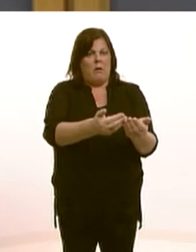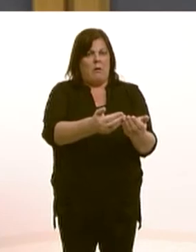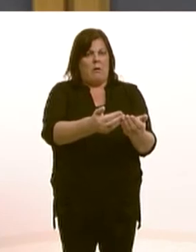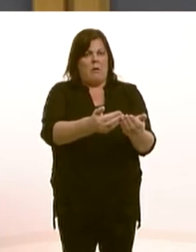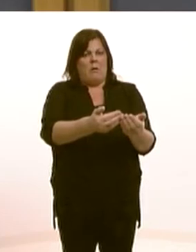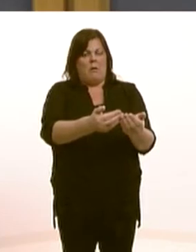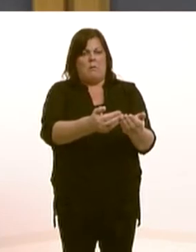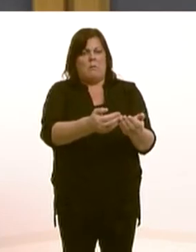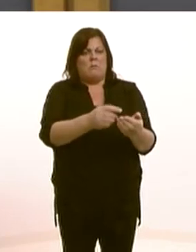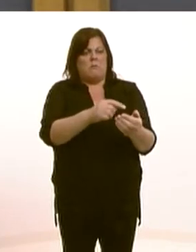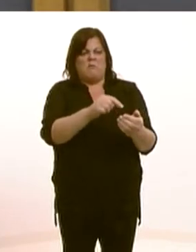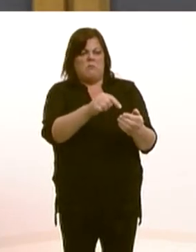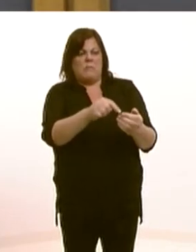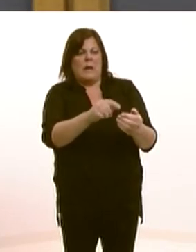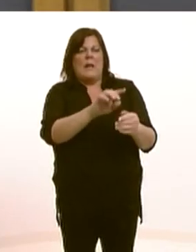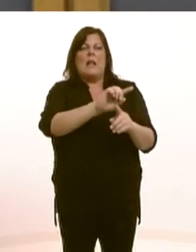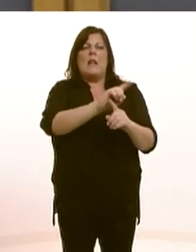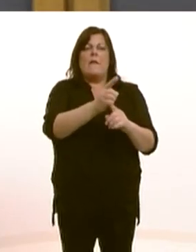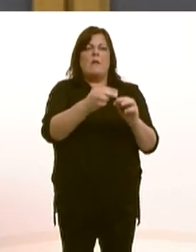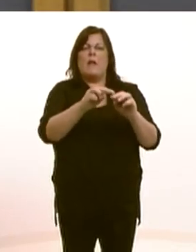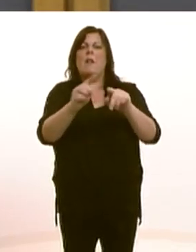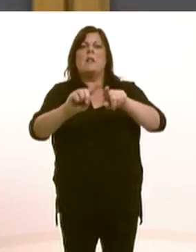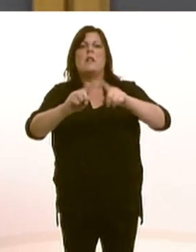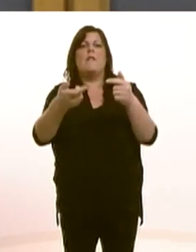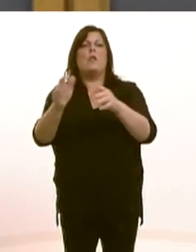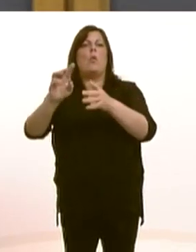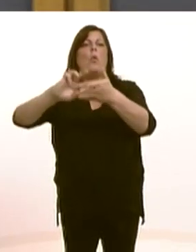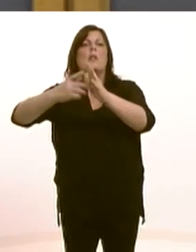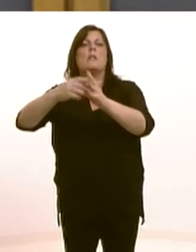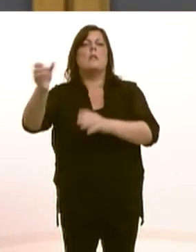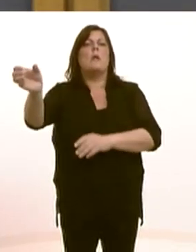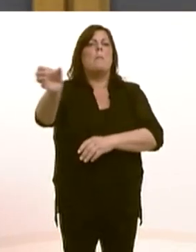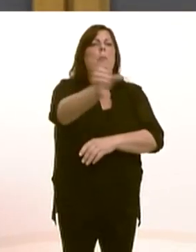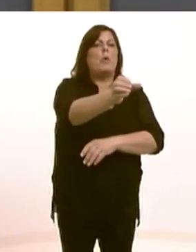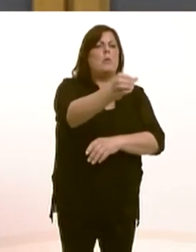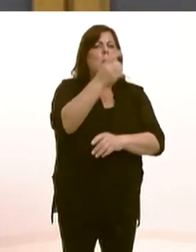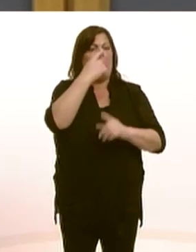organisation has been appointed, and away from the overuse of framework contracts and